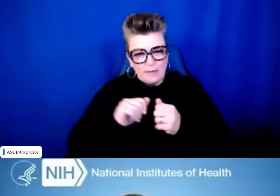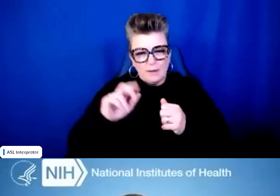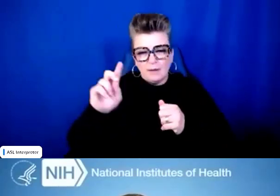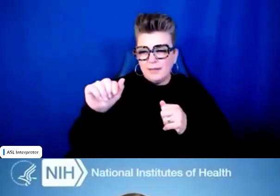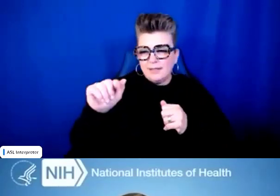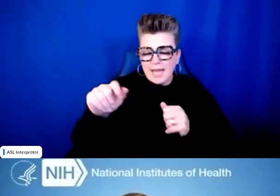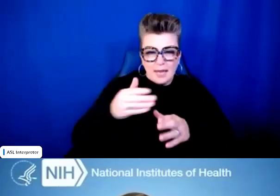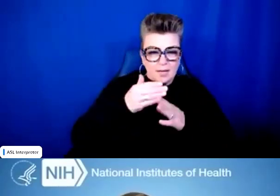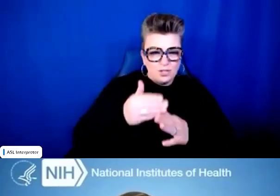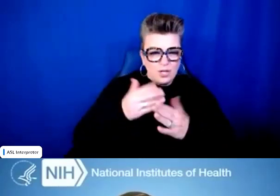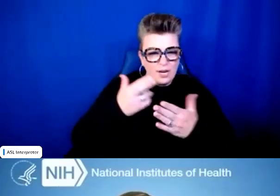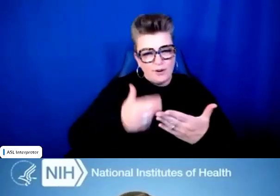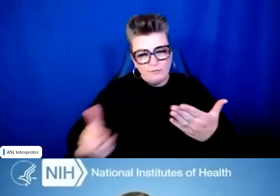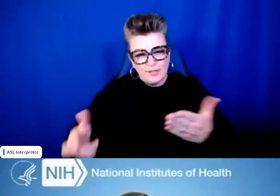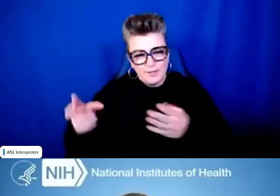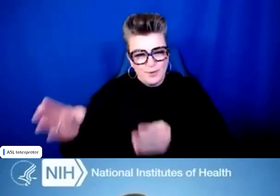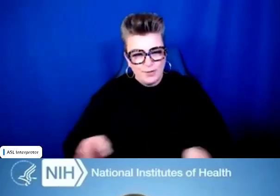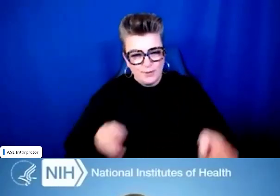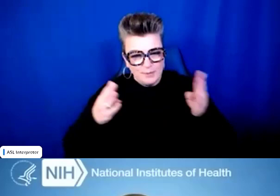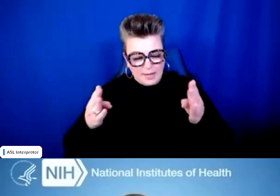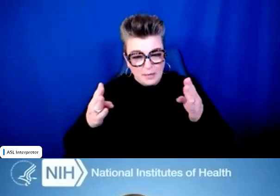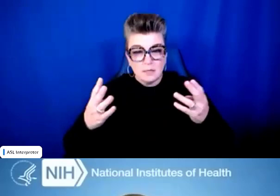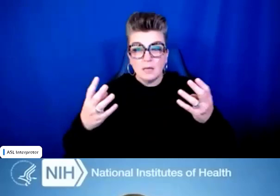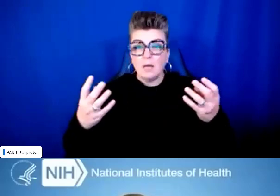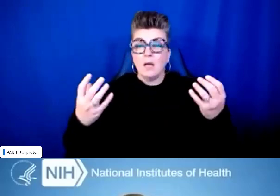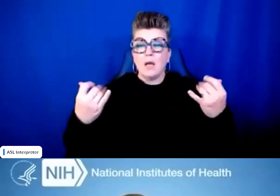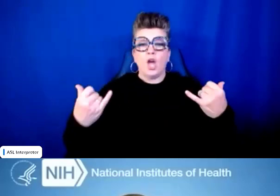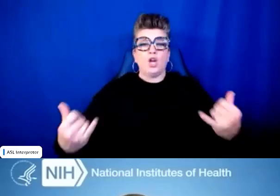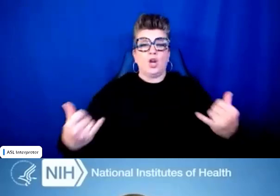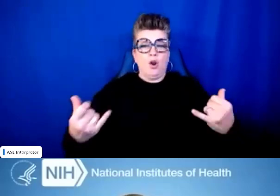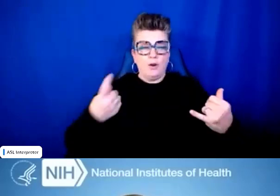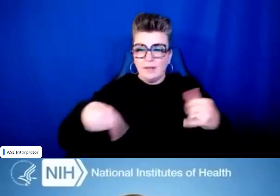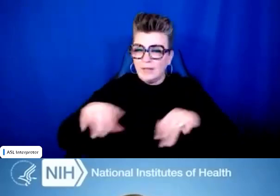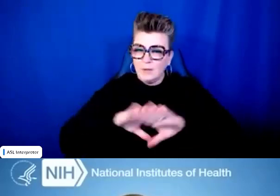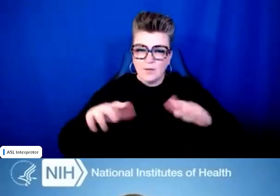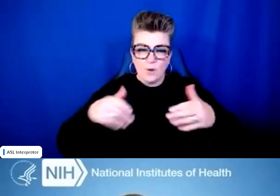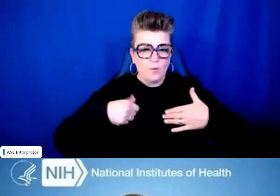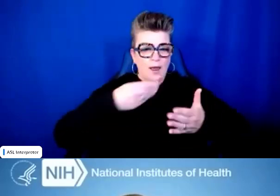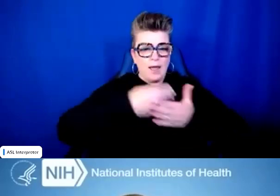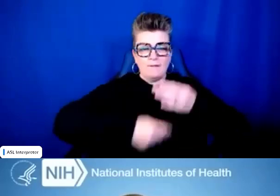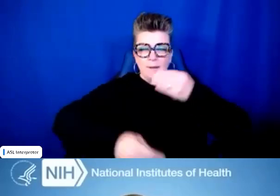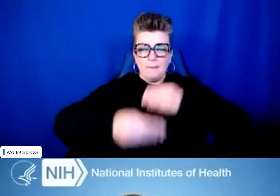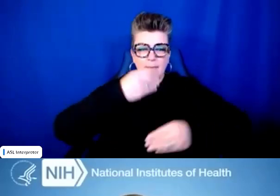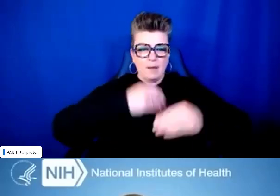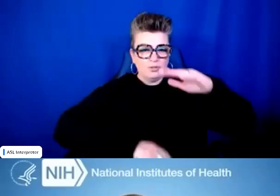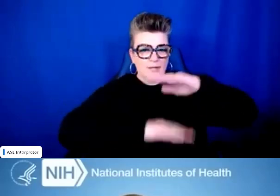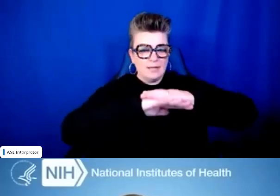We currently do not have budget caps, we are looking into that internally,